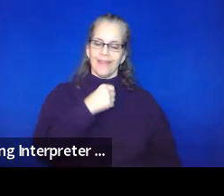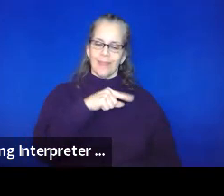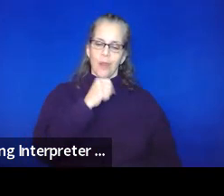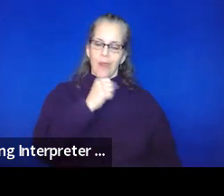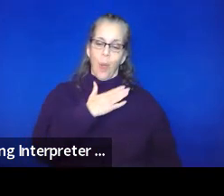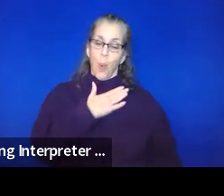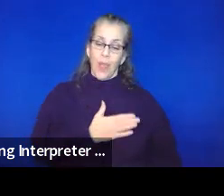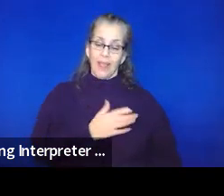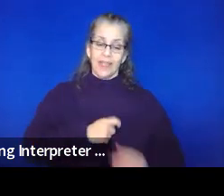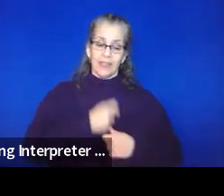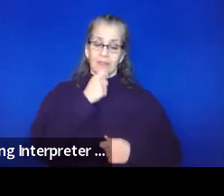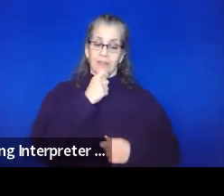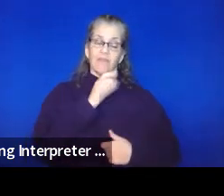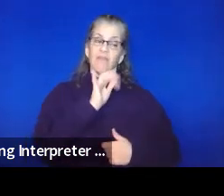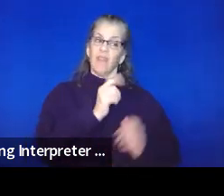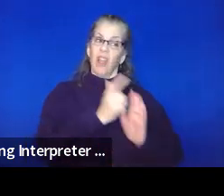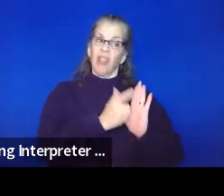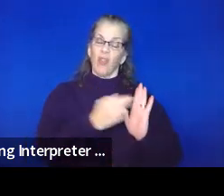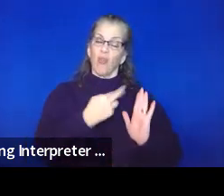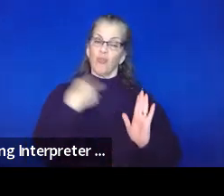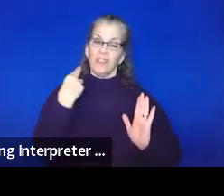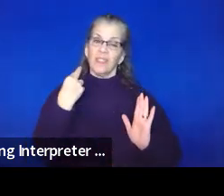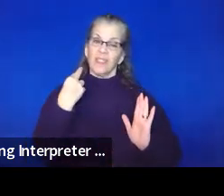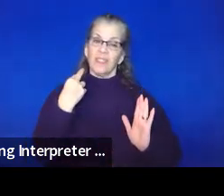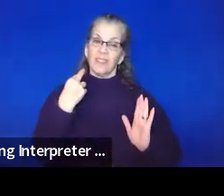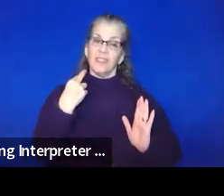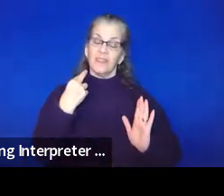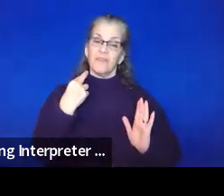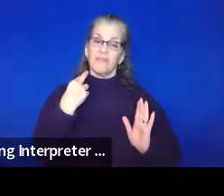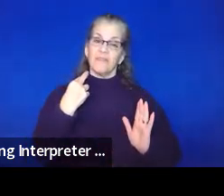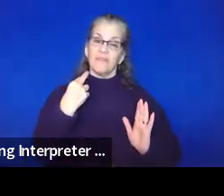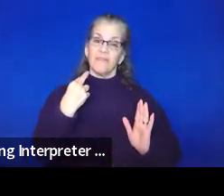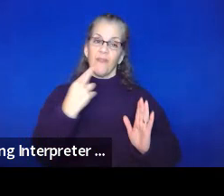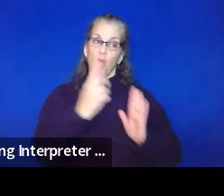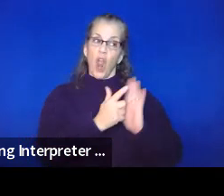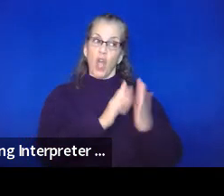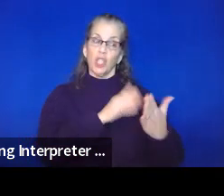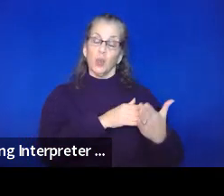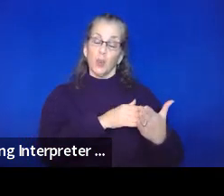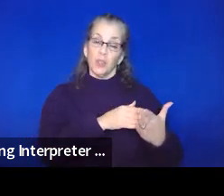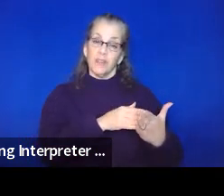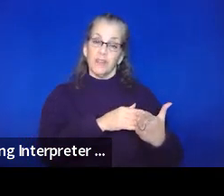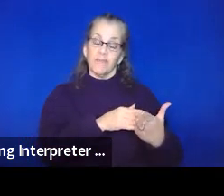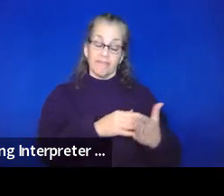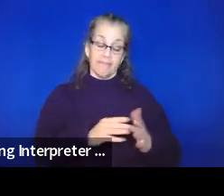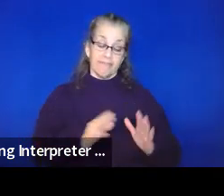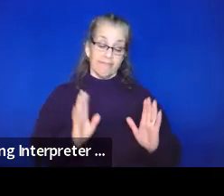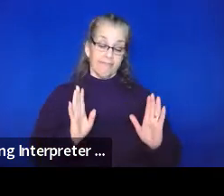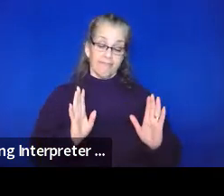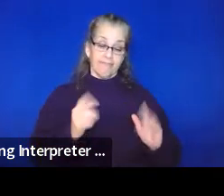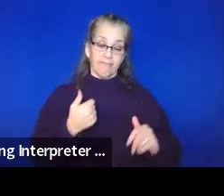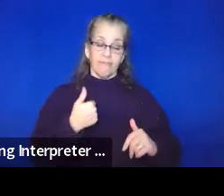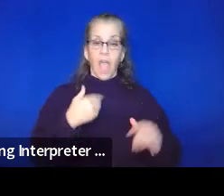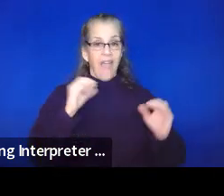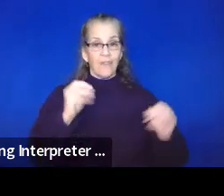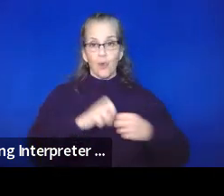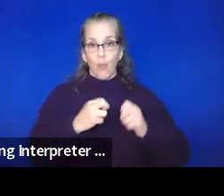themselves legally at risk for lawsuits. And I would have no problem telling people that.